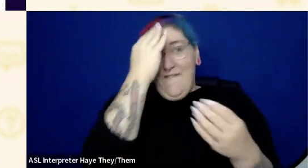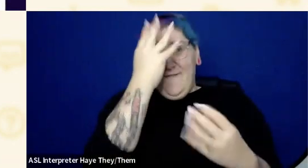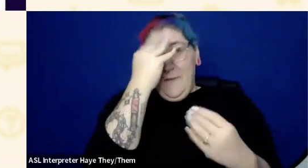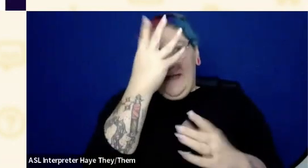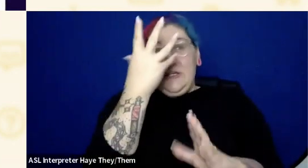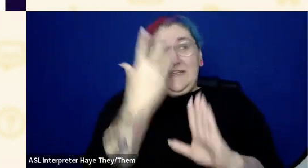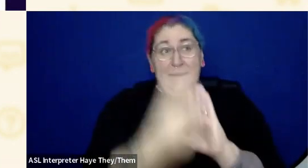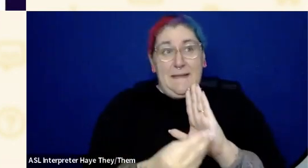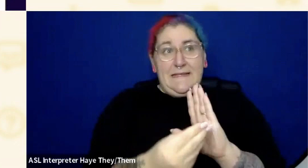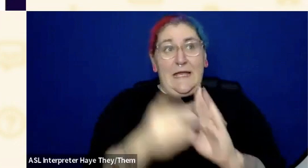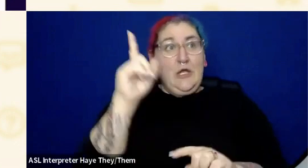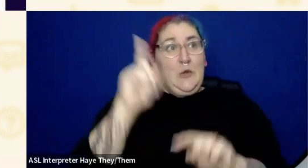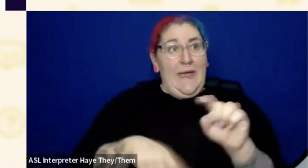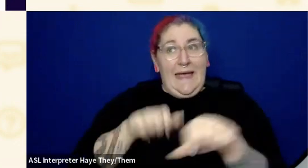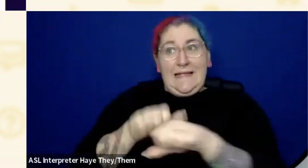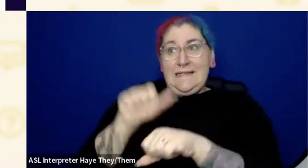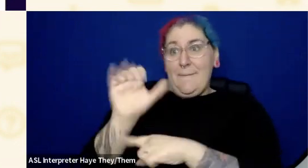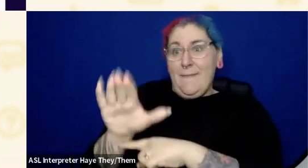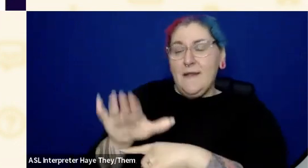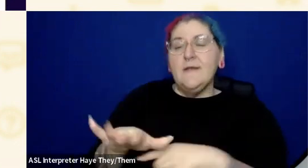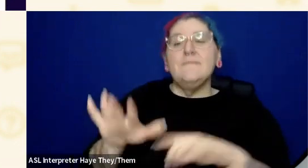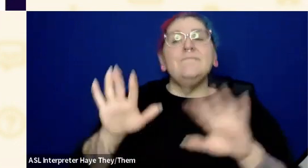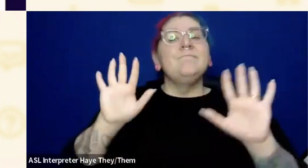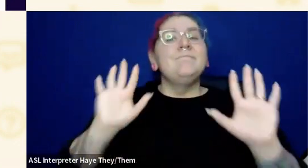Hiding the submit button can cause anxiety.